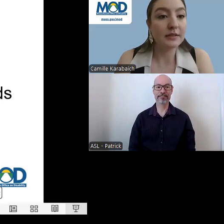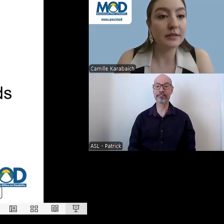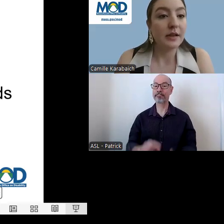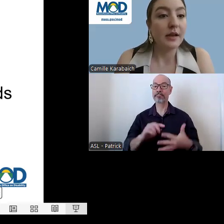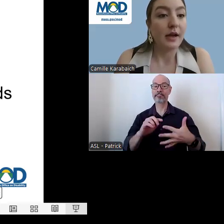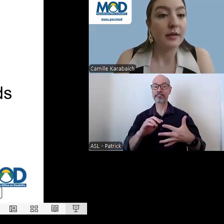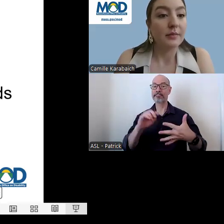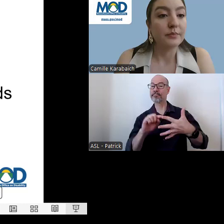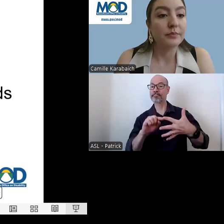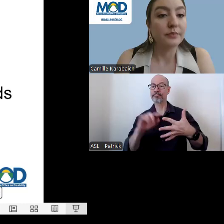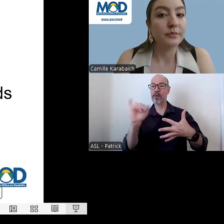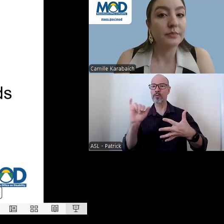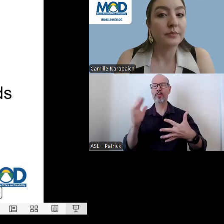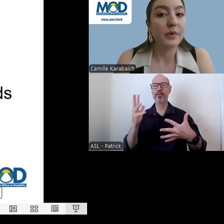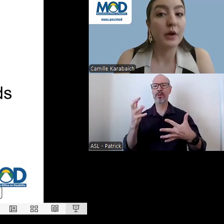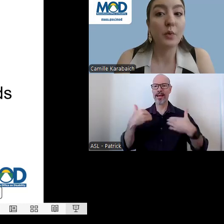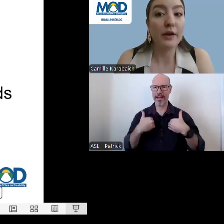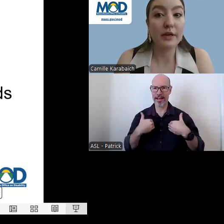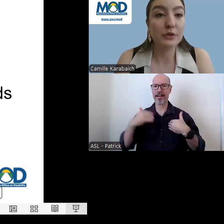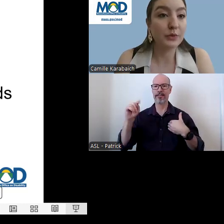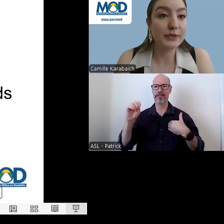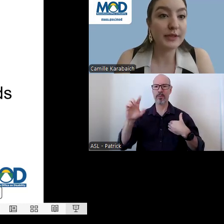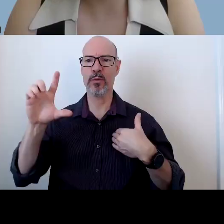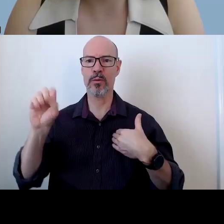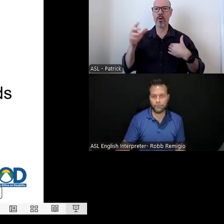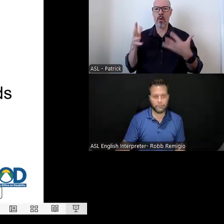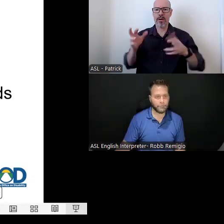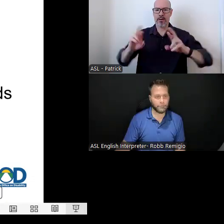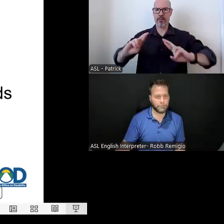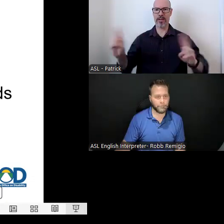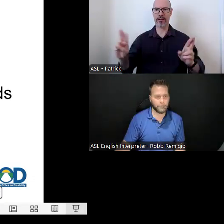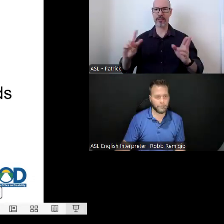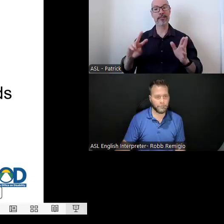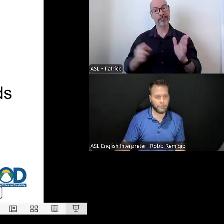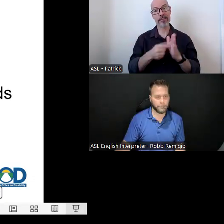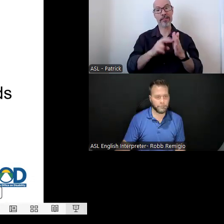So that means in many cases acquiring tools in advance.